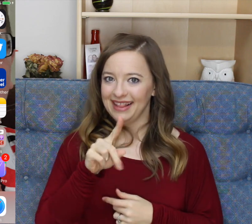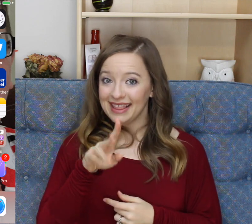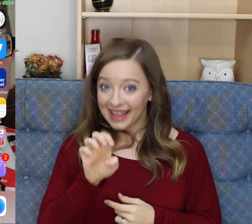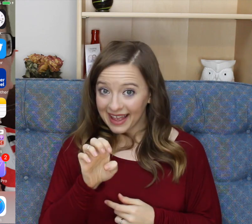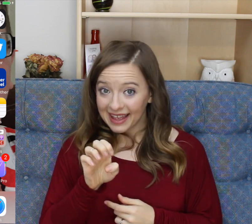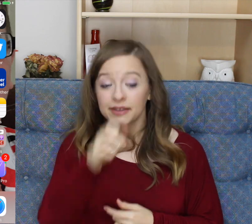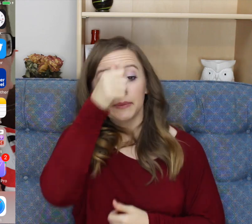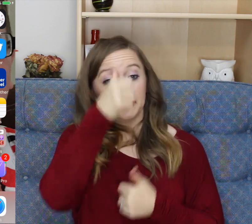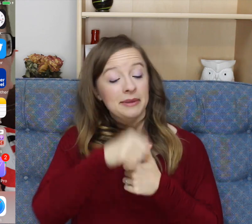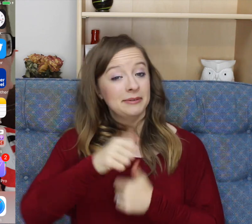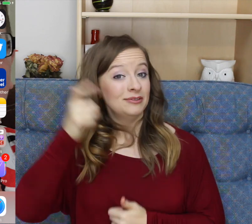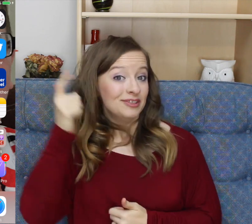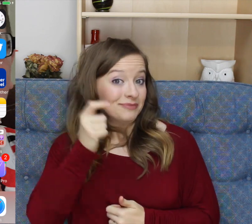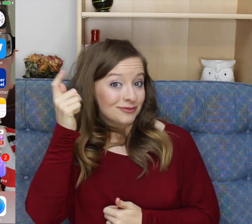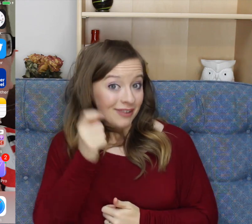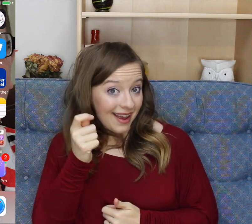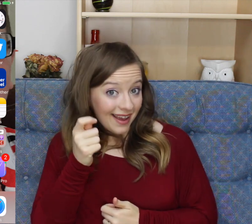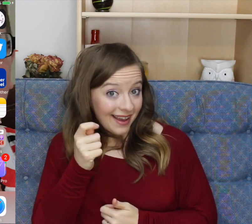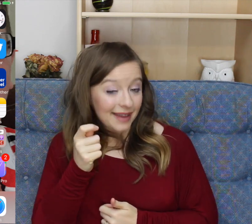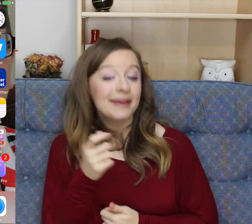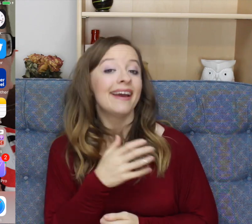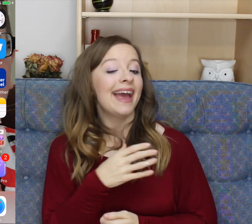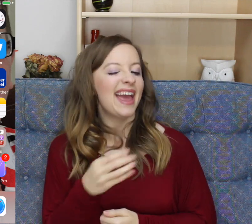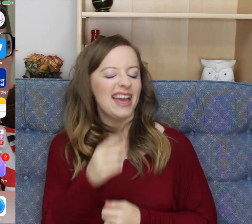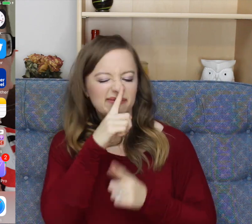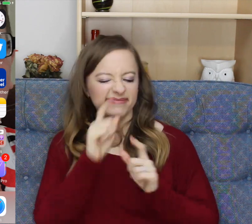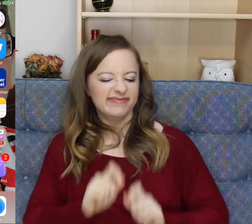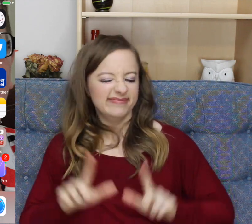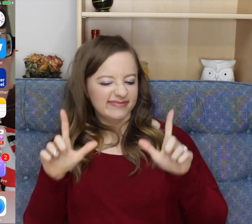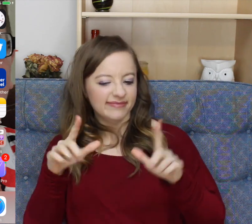please click the LIKE button. Remember to subscribe